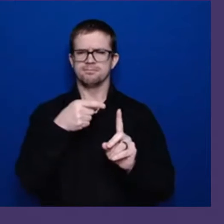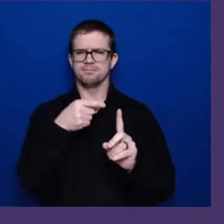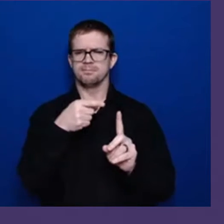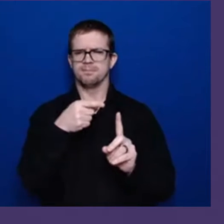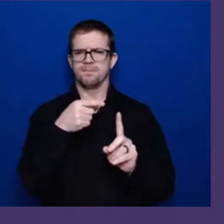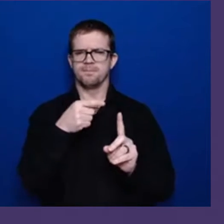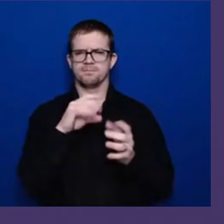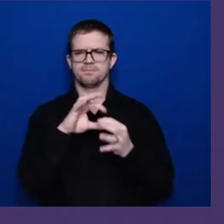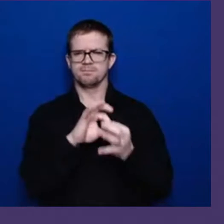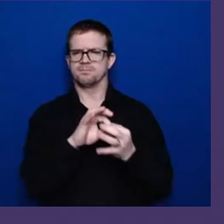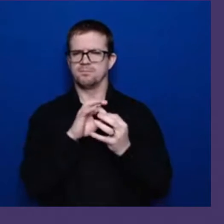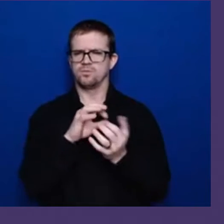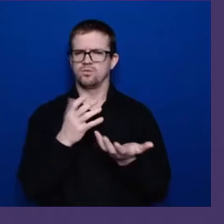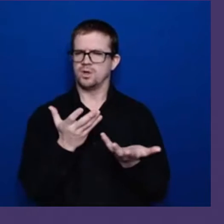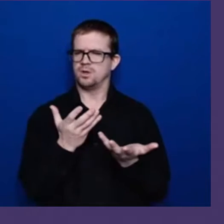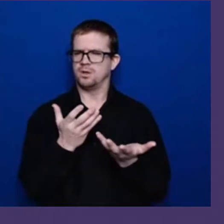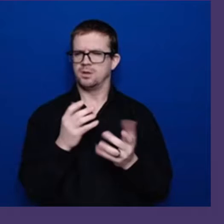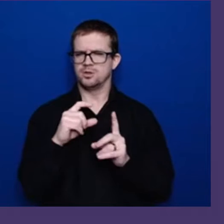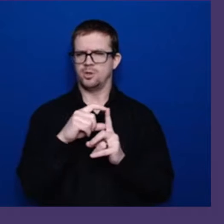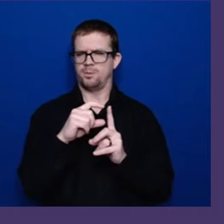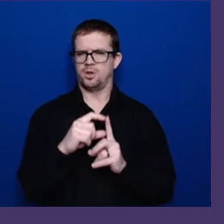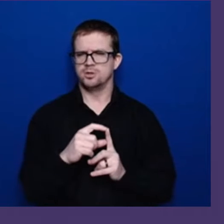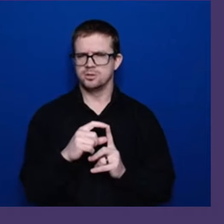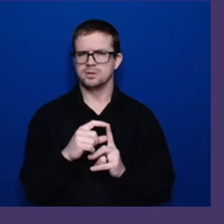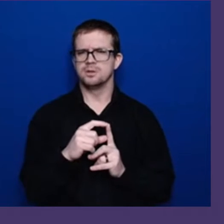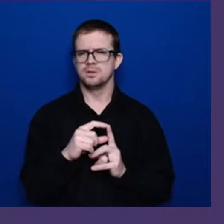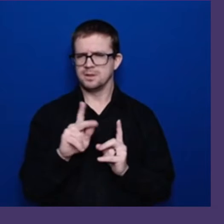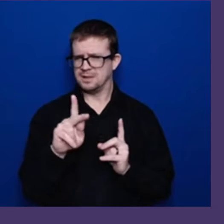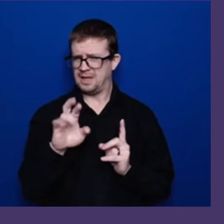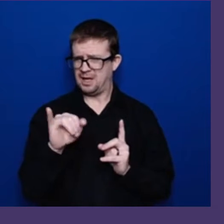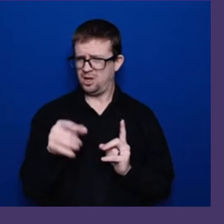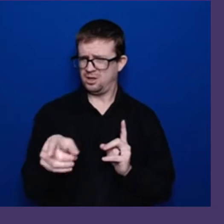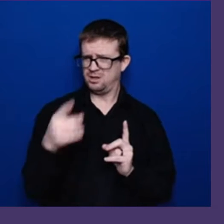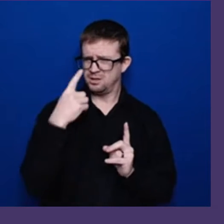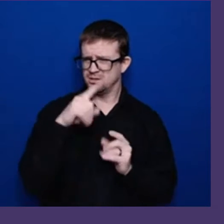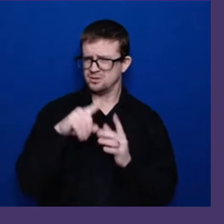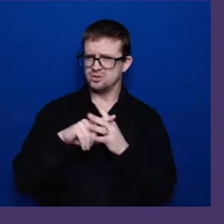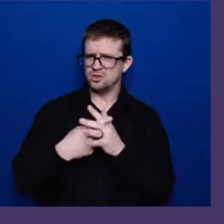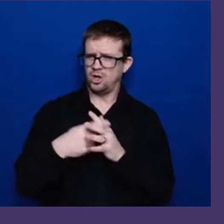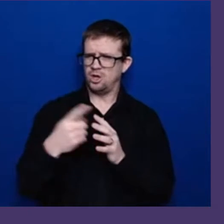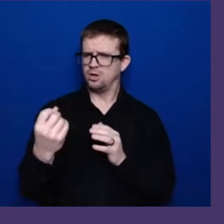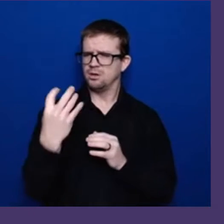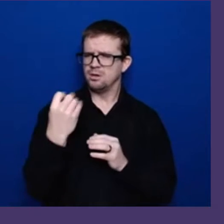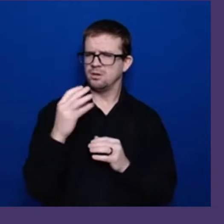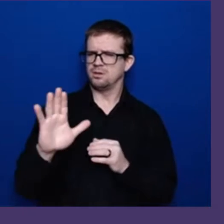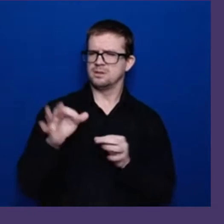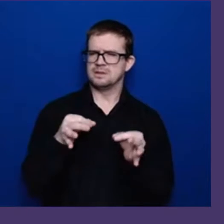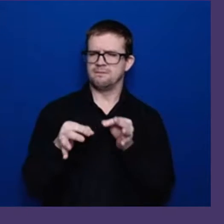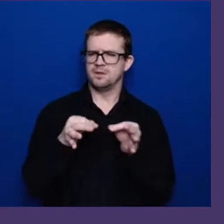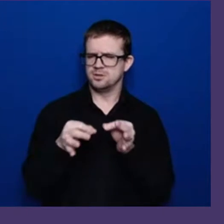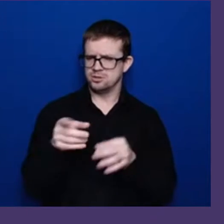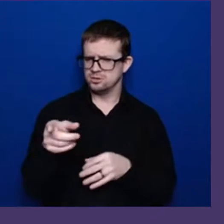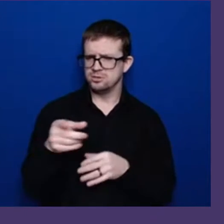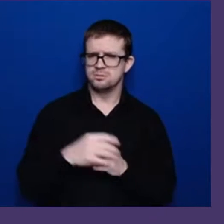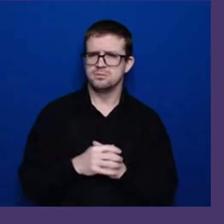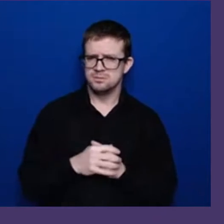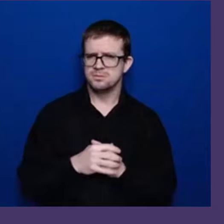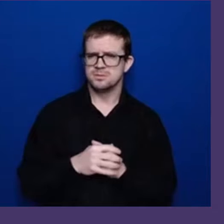Can you start with providing us your definition of disability justice and disability rights?